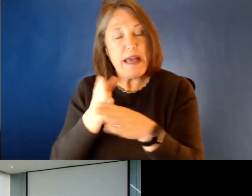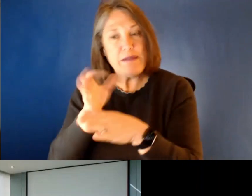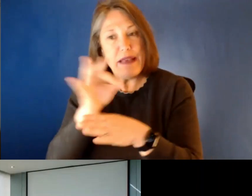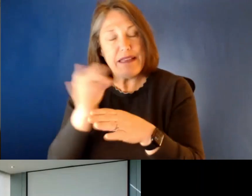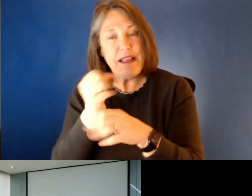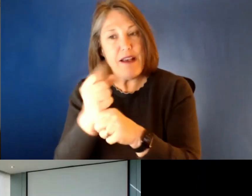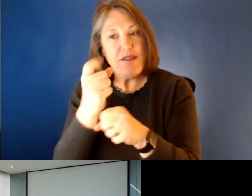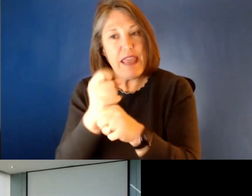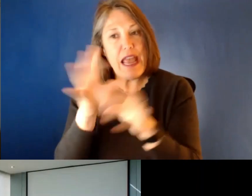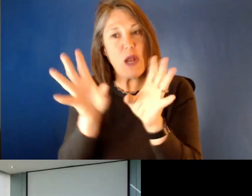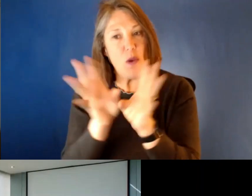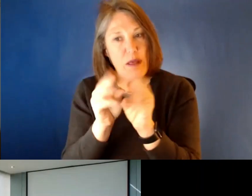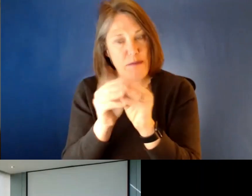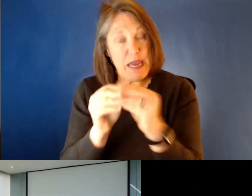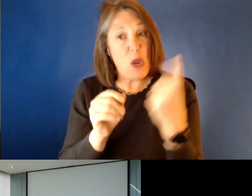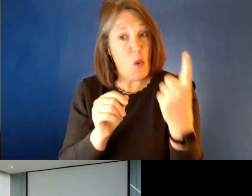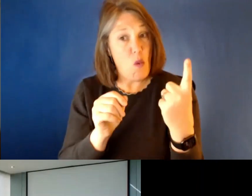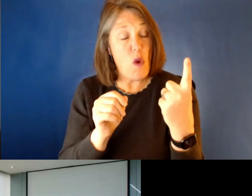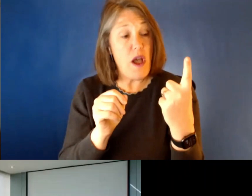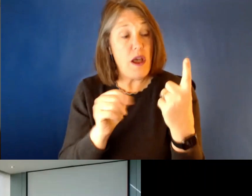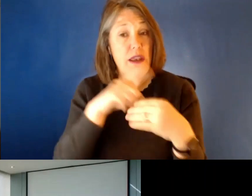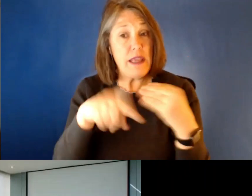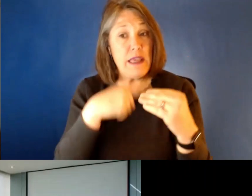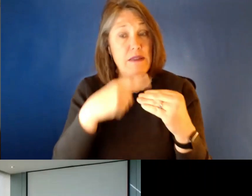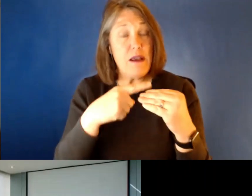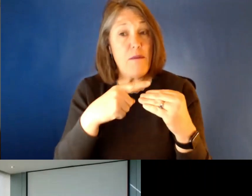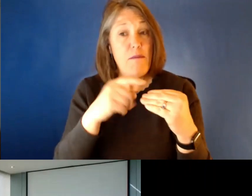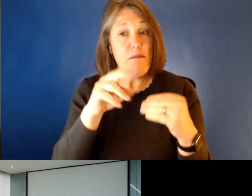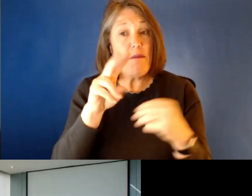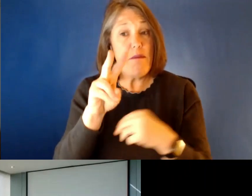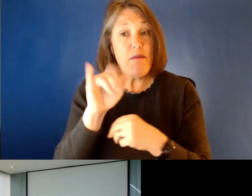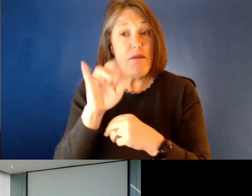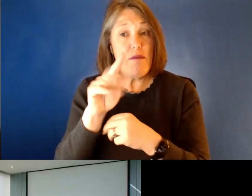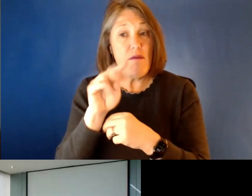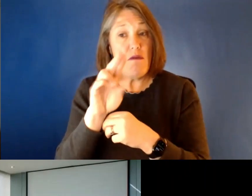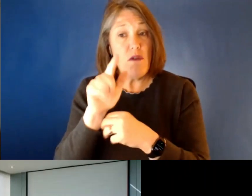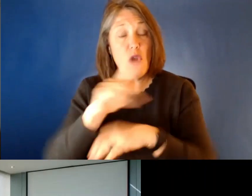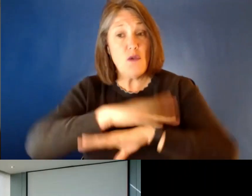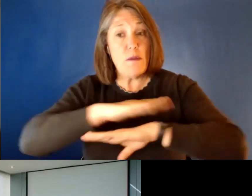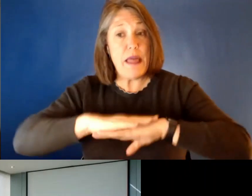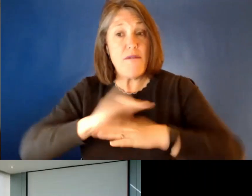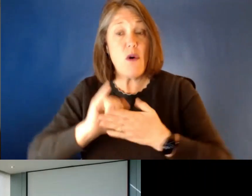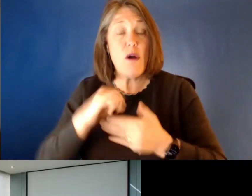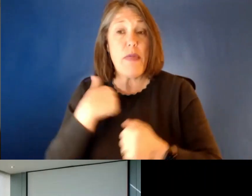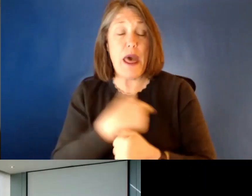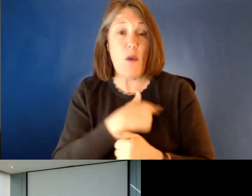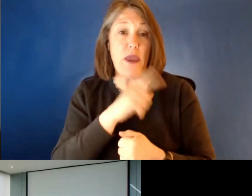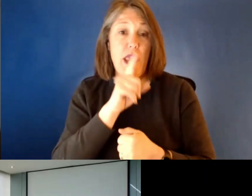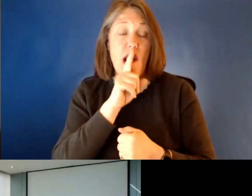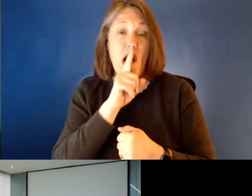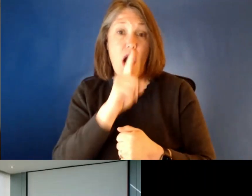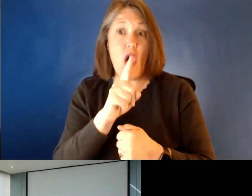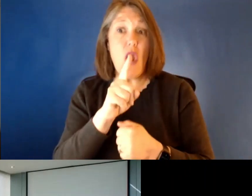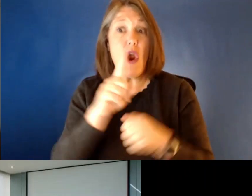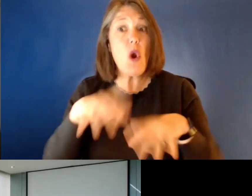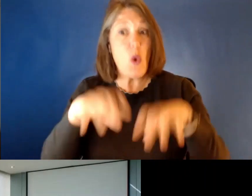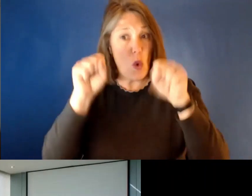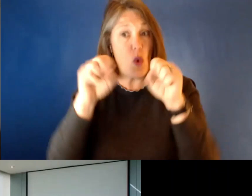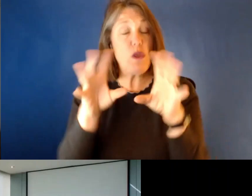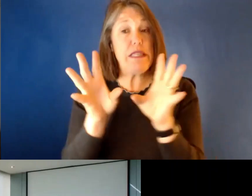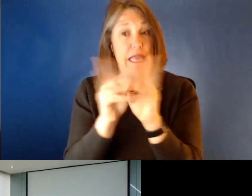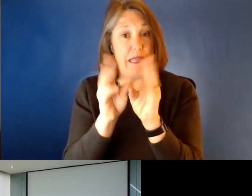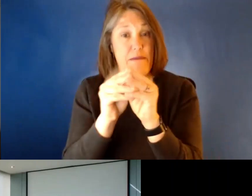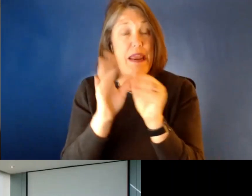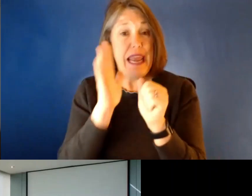06:06:46 . One is about the virtual platform that we are holding the meeting at for the